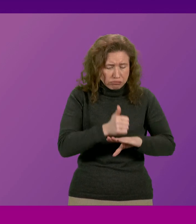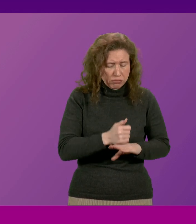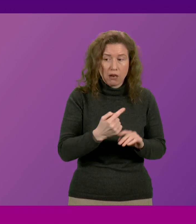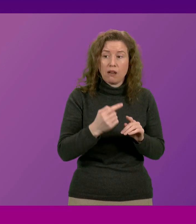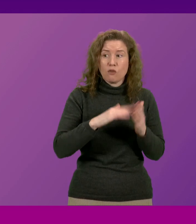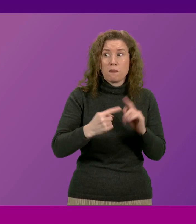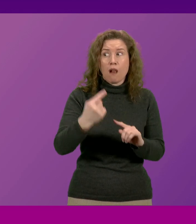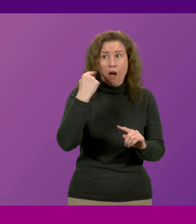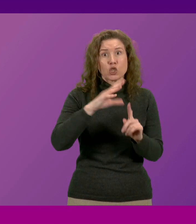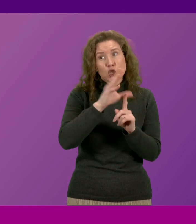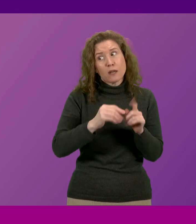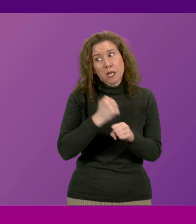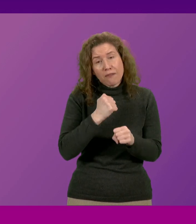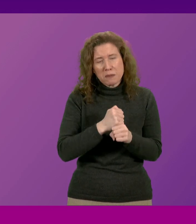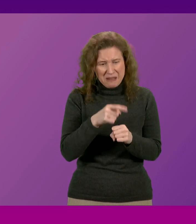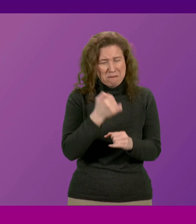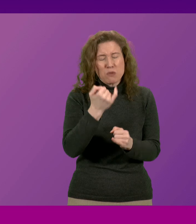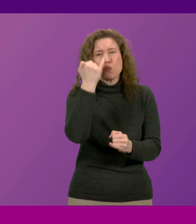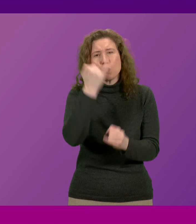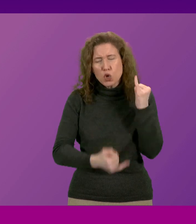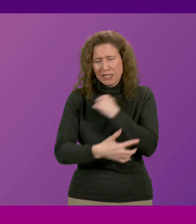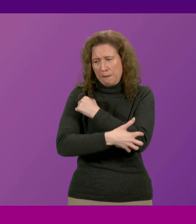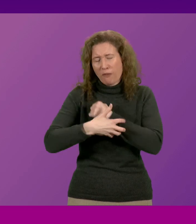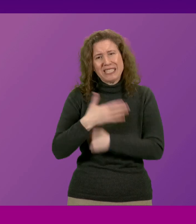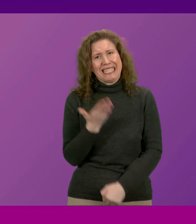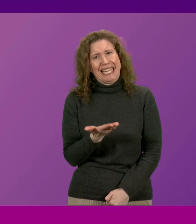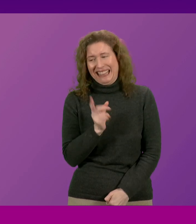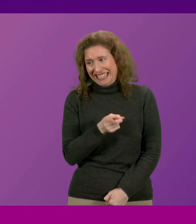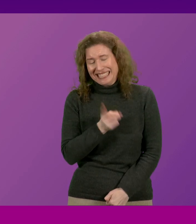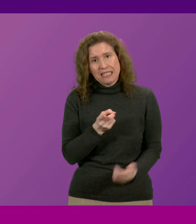Government exacerbated poverty in our society and have made the challenge that